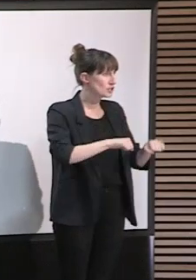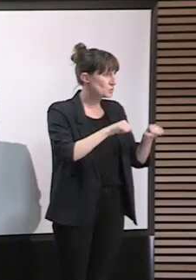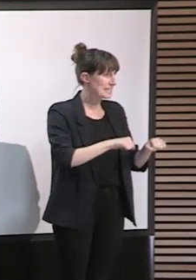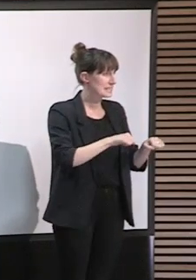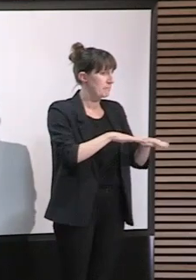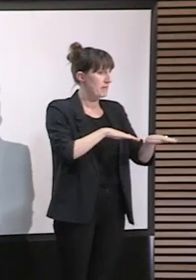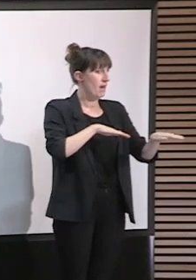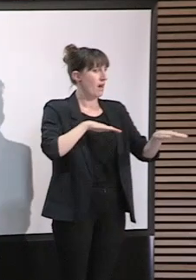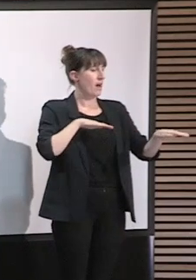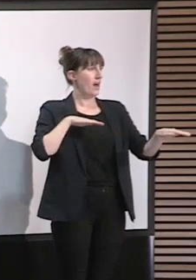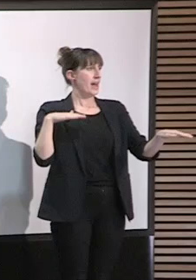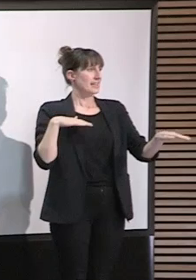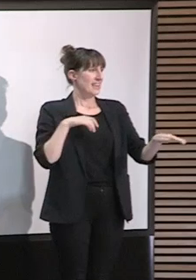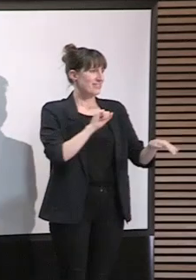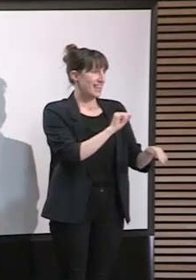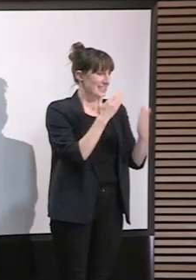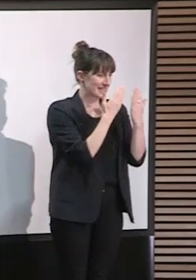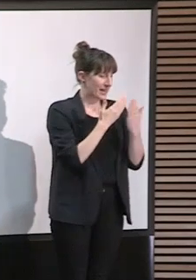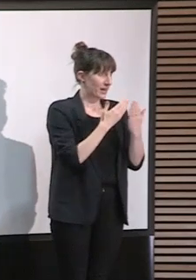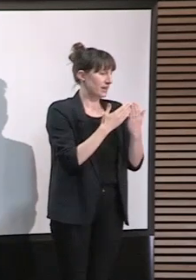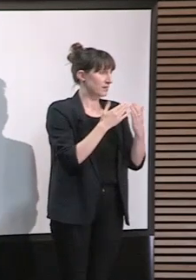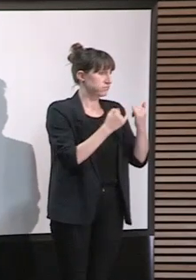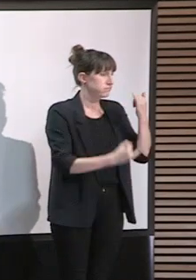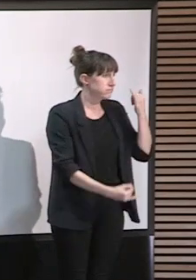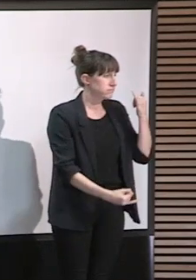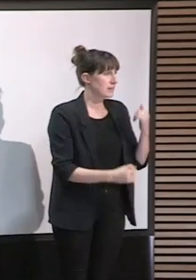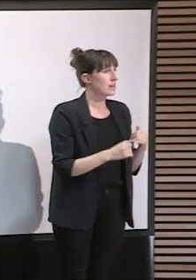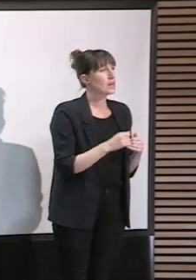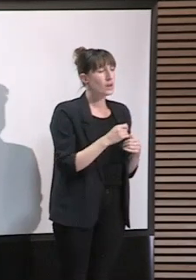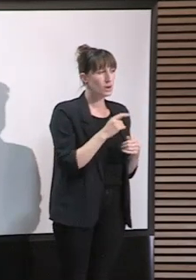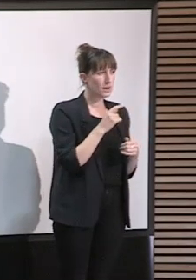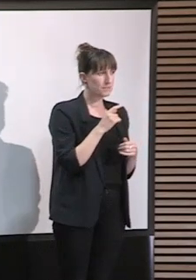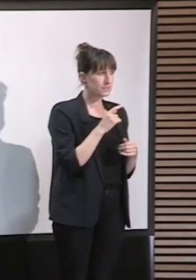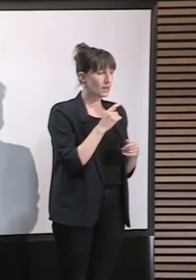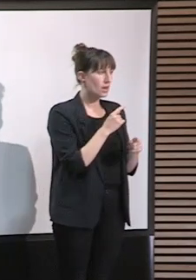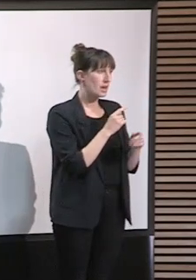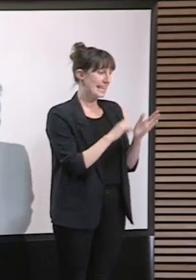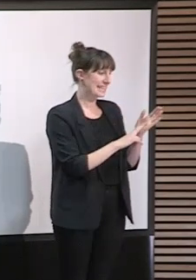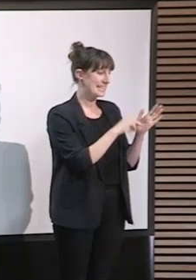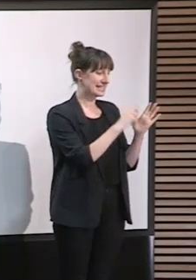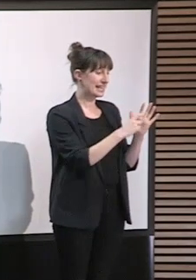are concerned their students face a set back. Will you